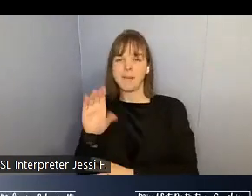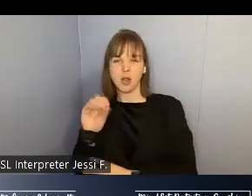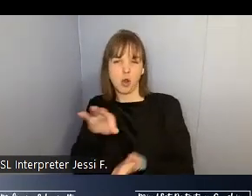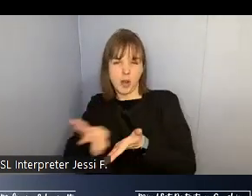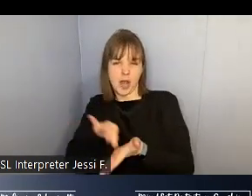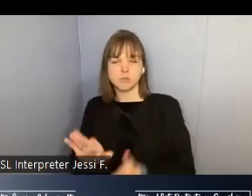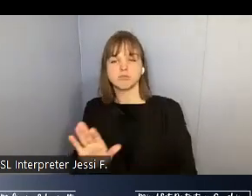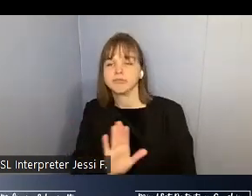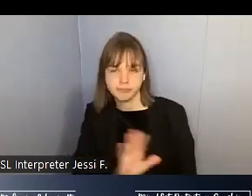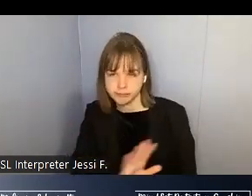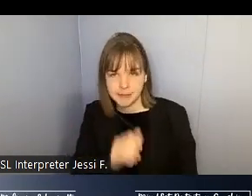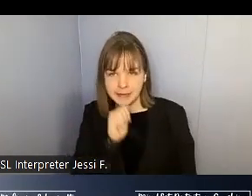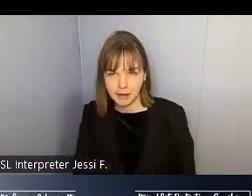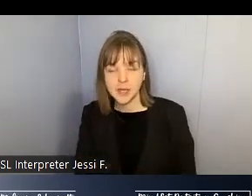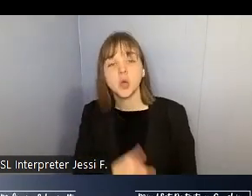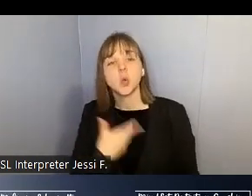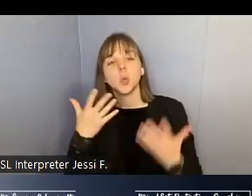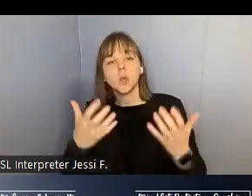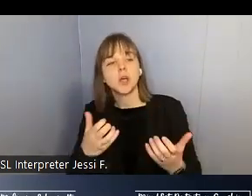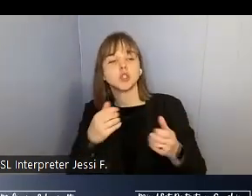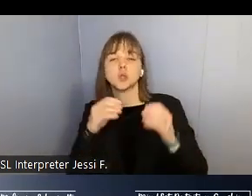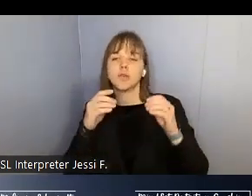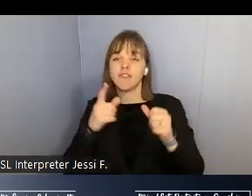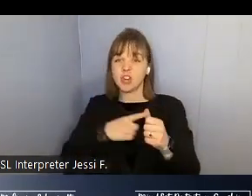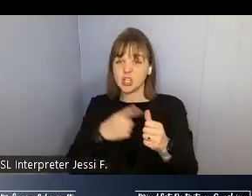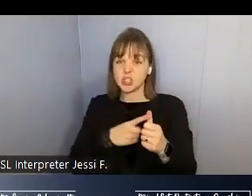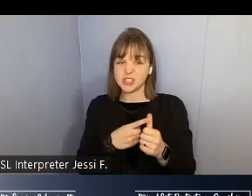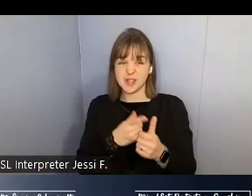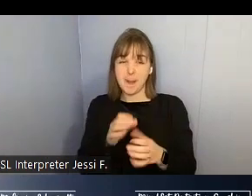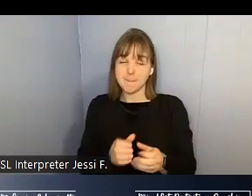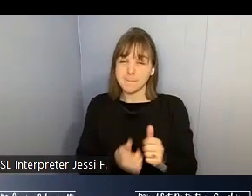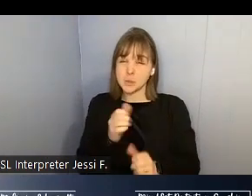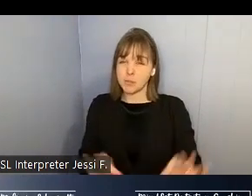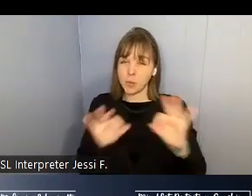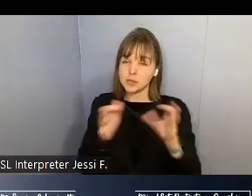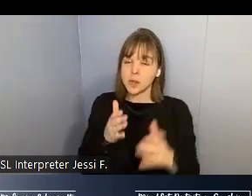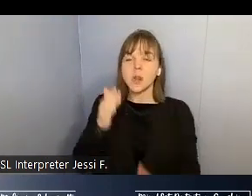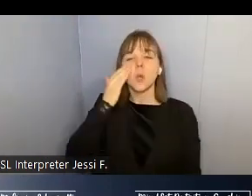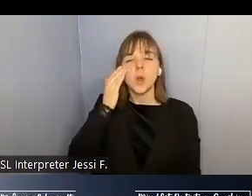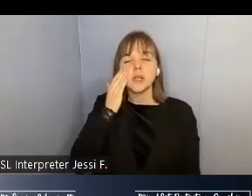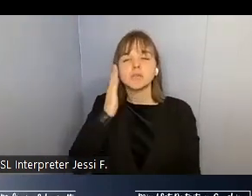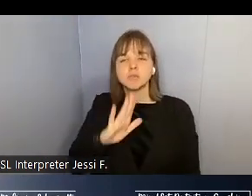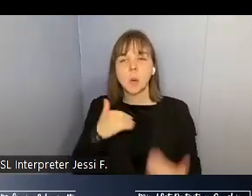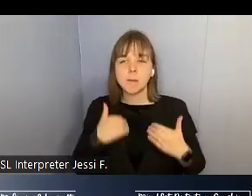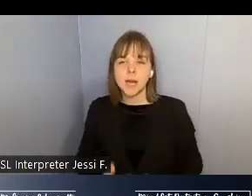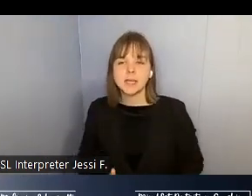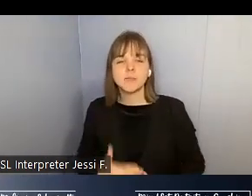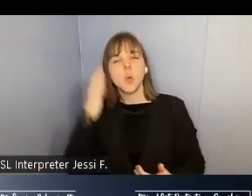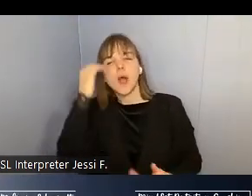we want to start to create awareness around why we're choosing certain foods, our hunger levels.